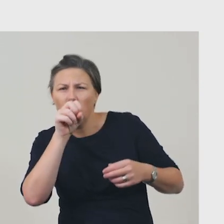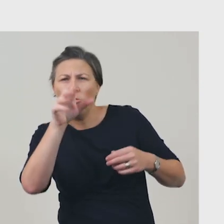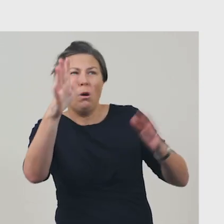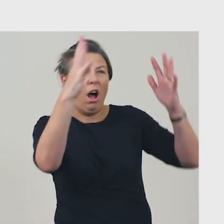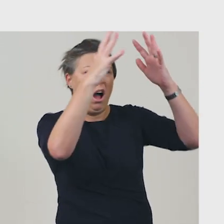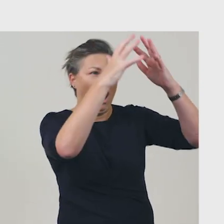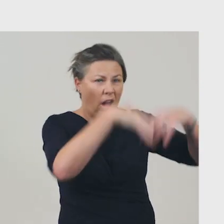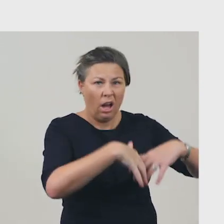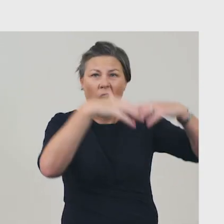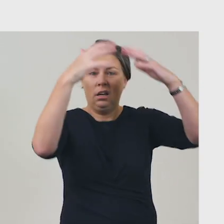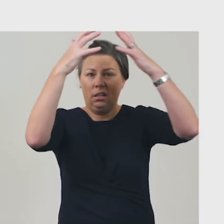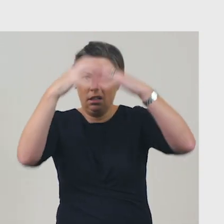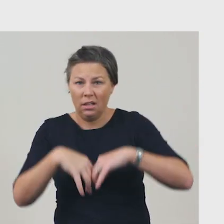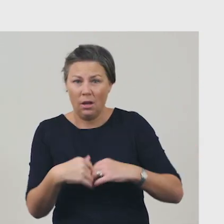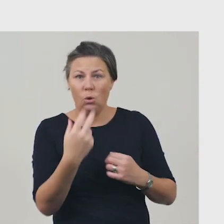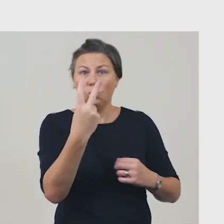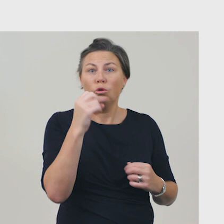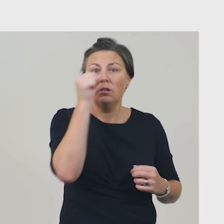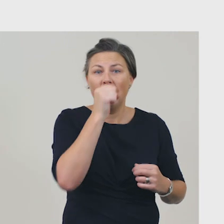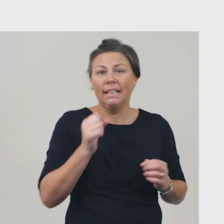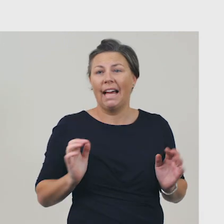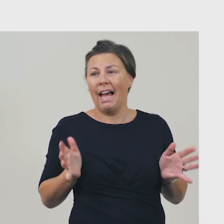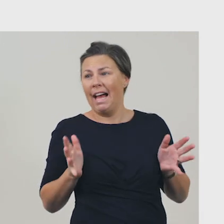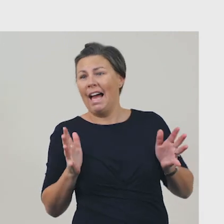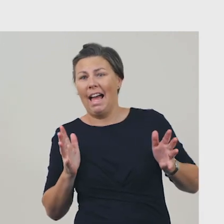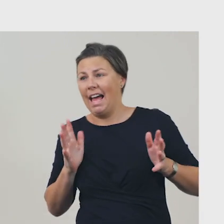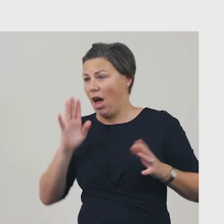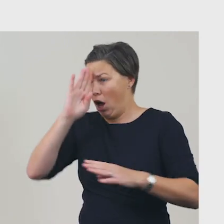They ran and hid in the third little pig’s house of bricks.